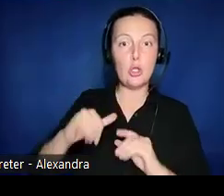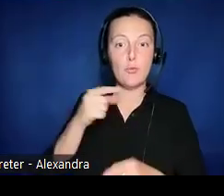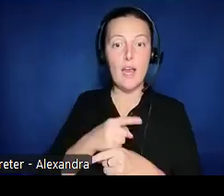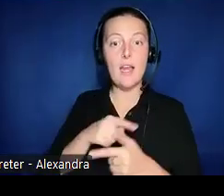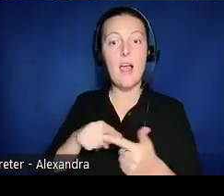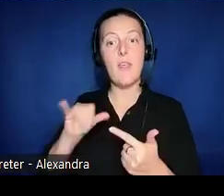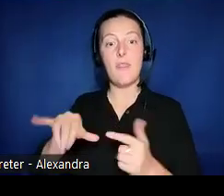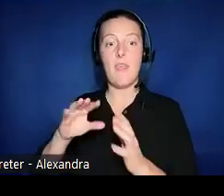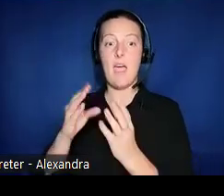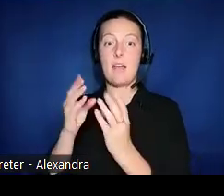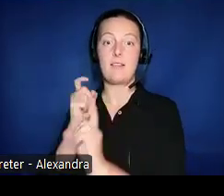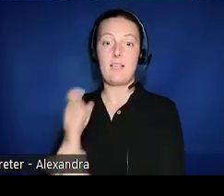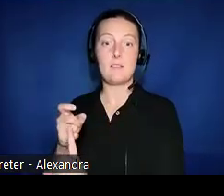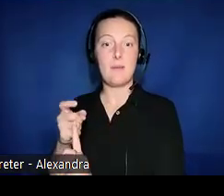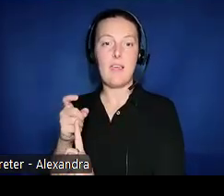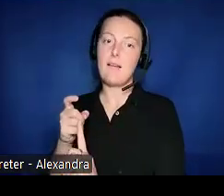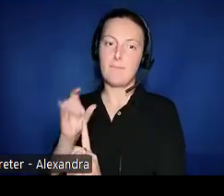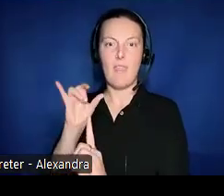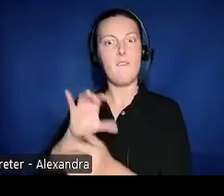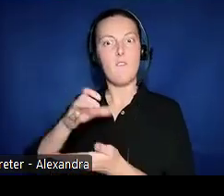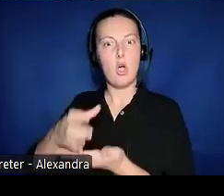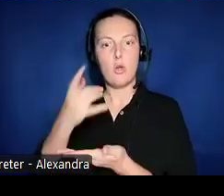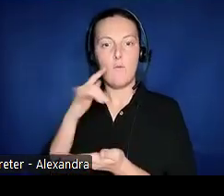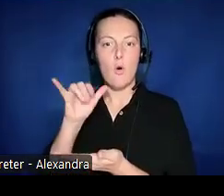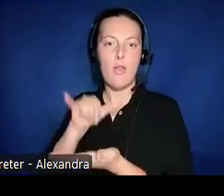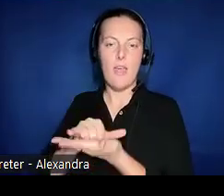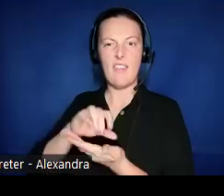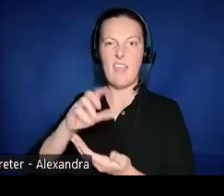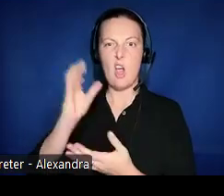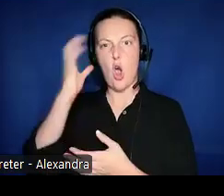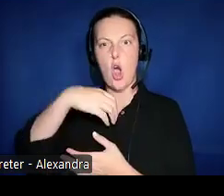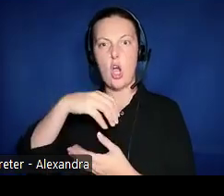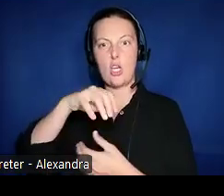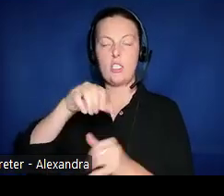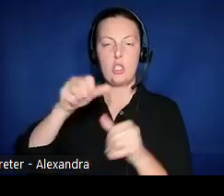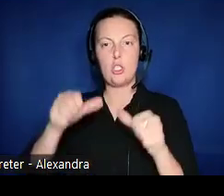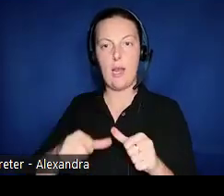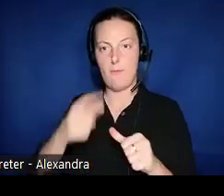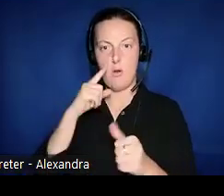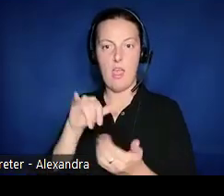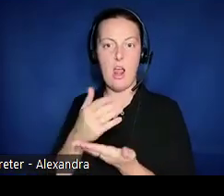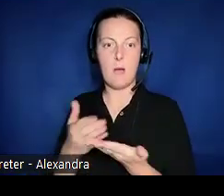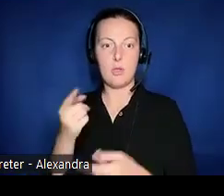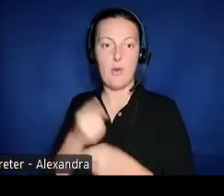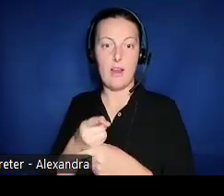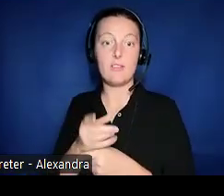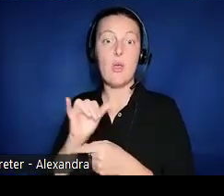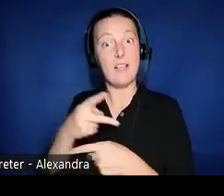for figuring out what its price should be. Uh so all of these groups had uh access to this formula.